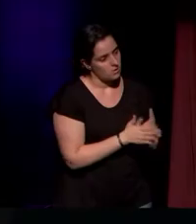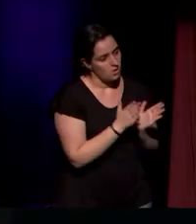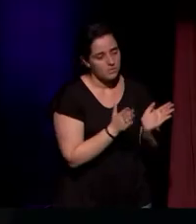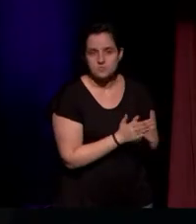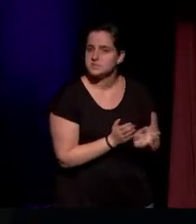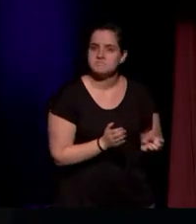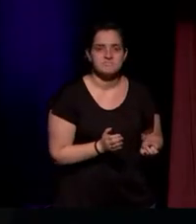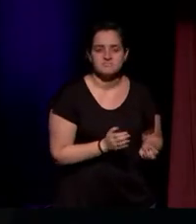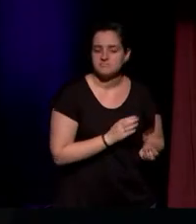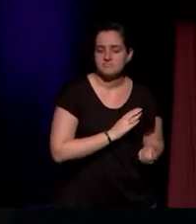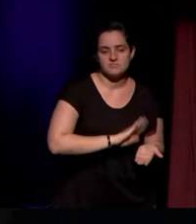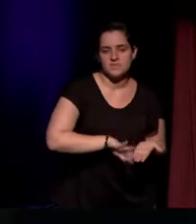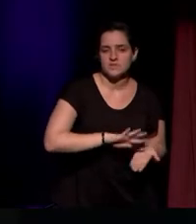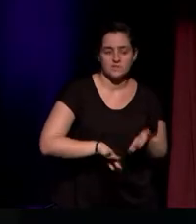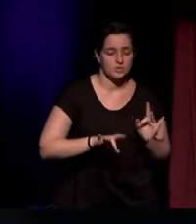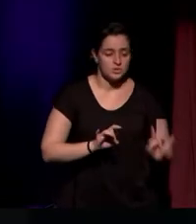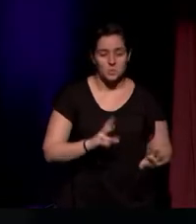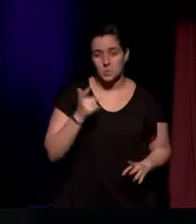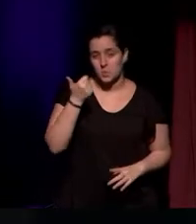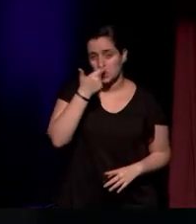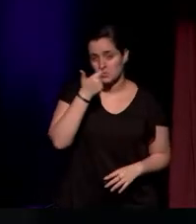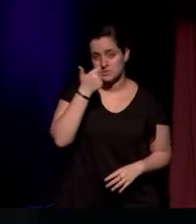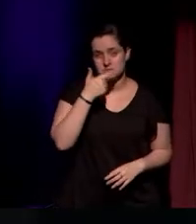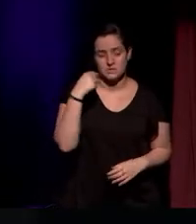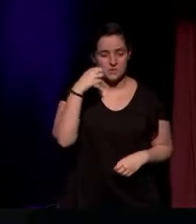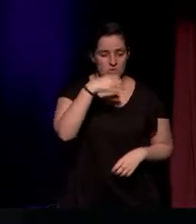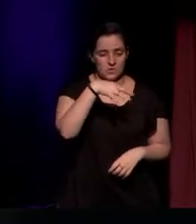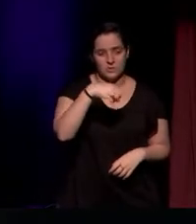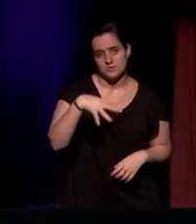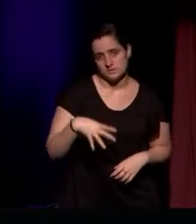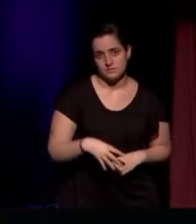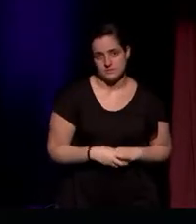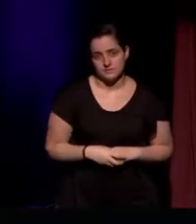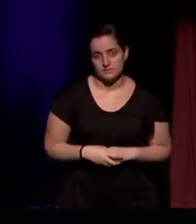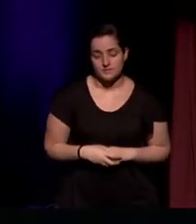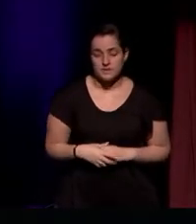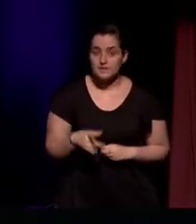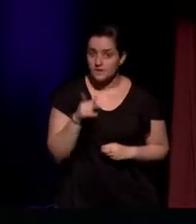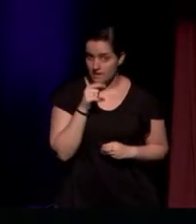the poorest have only 12 hours of light. The water, the same thing.